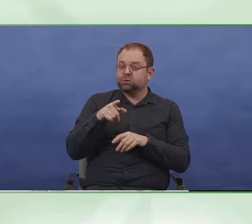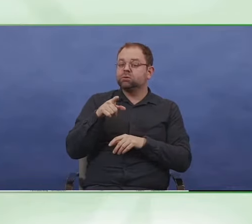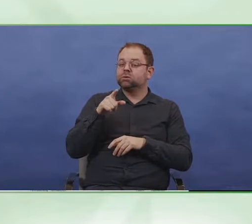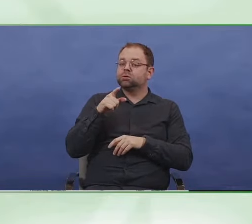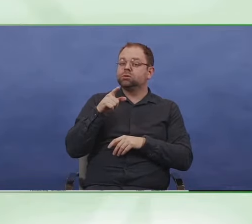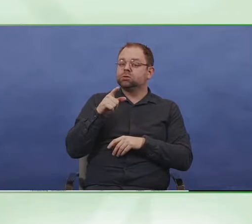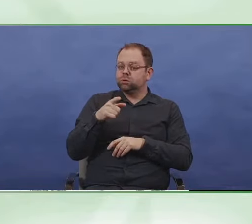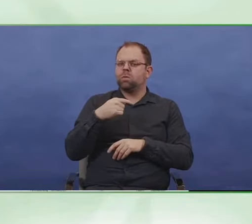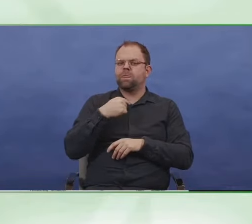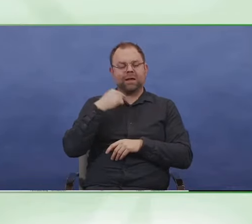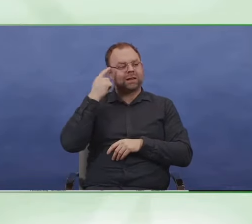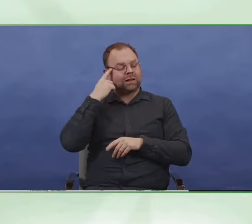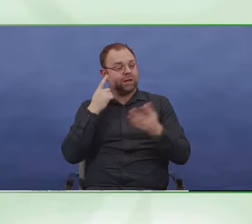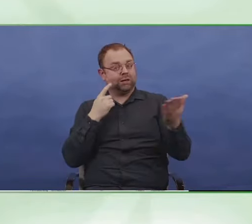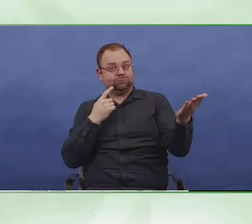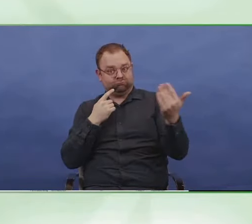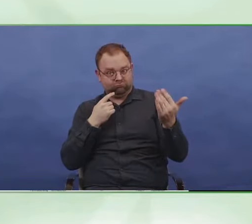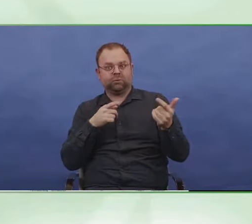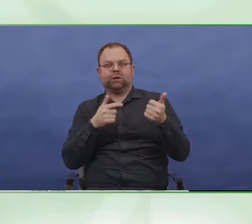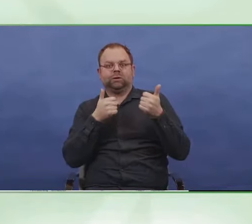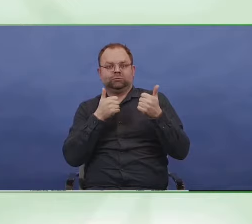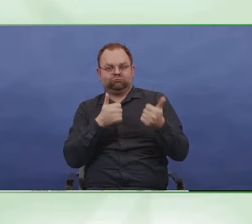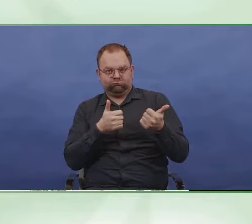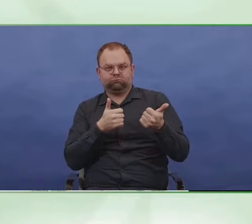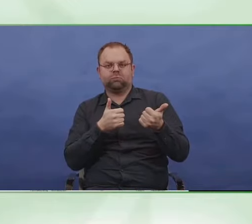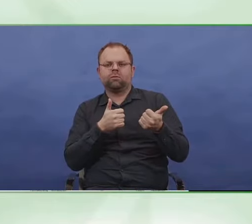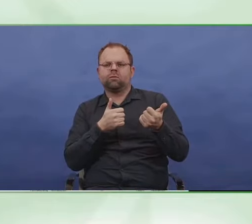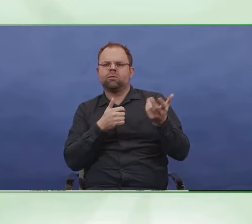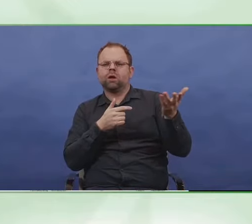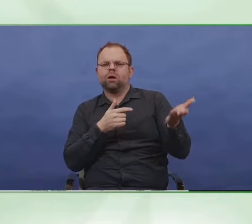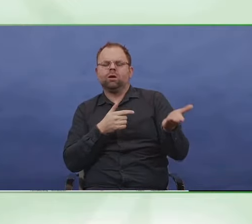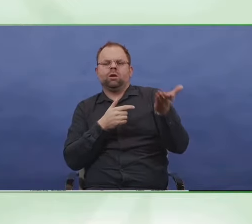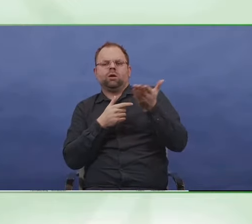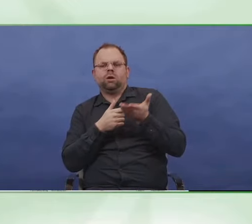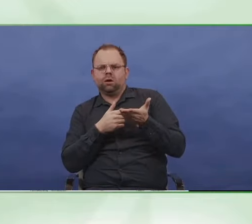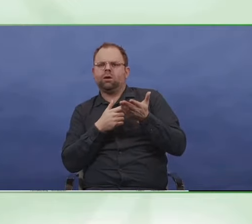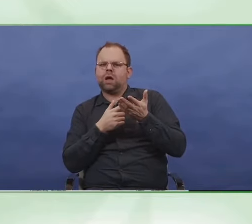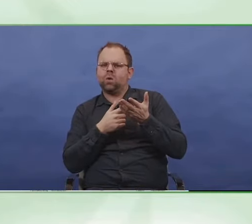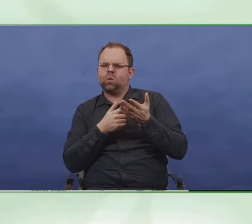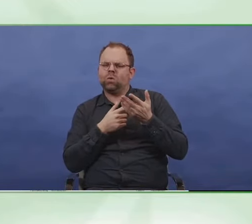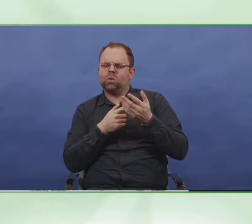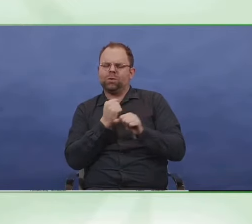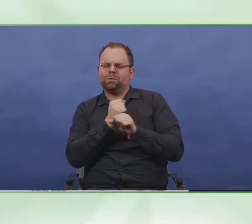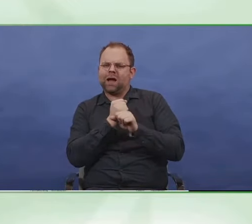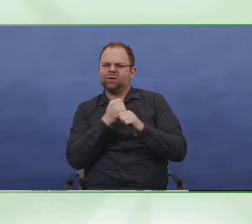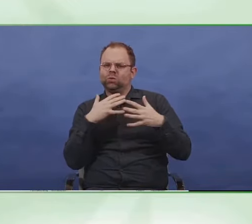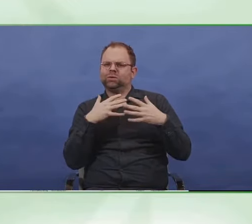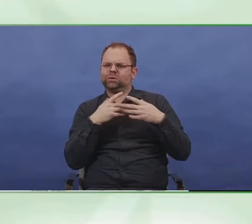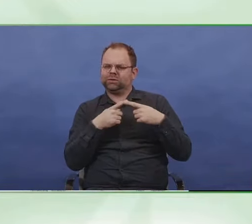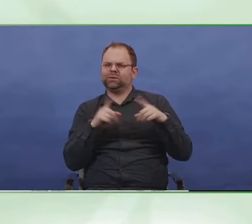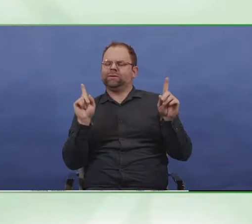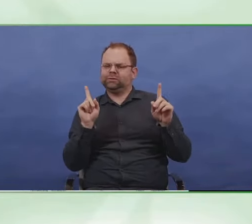We would bring a focus group in on individuals, and talk through the